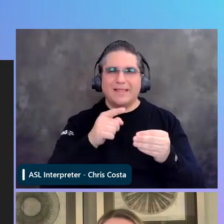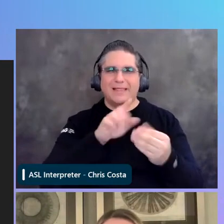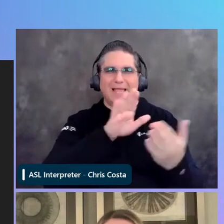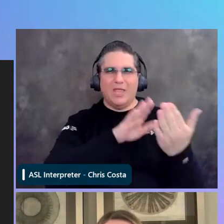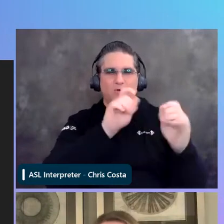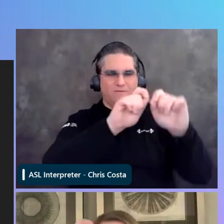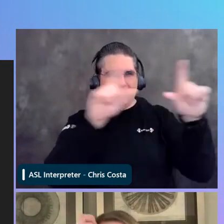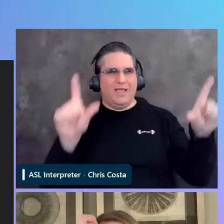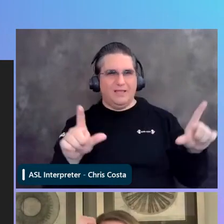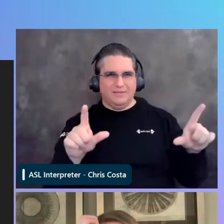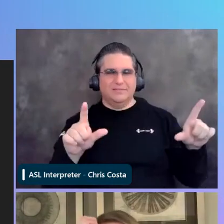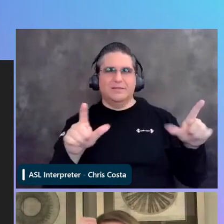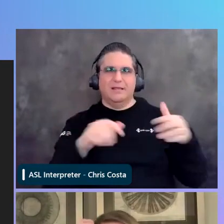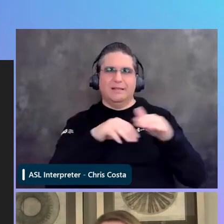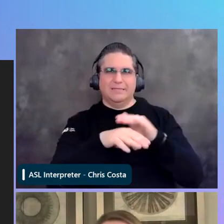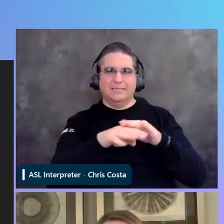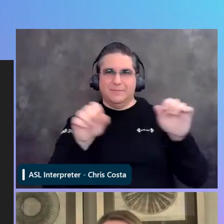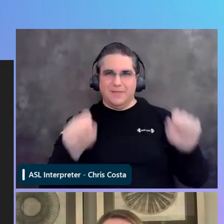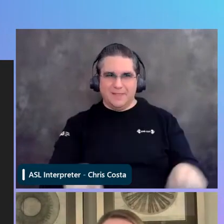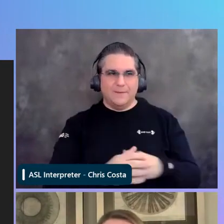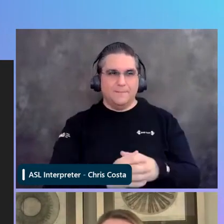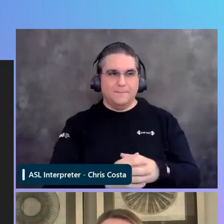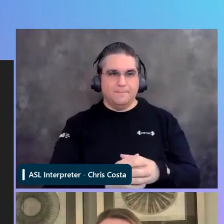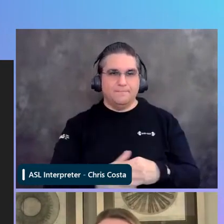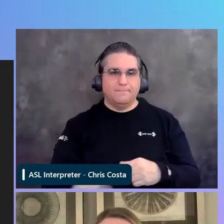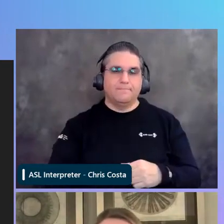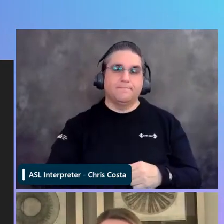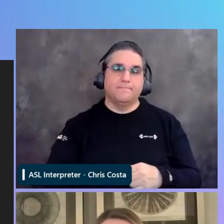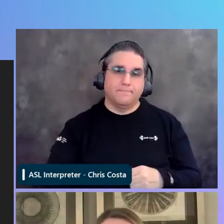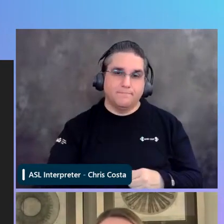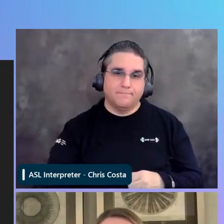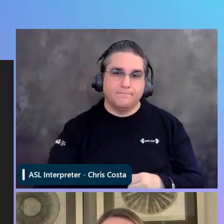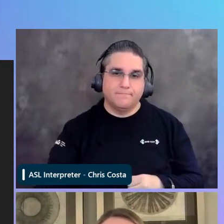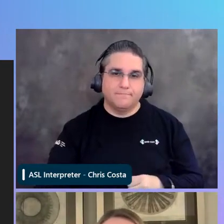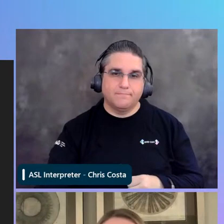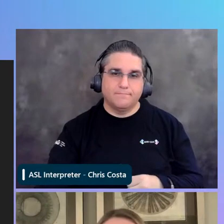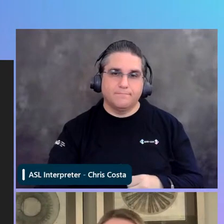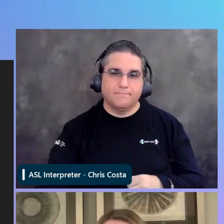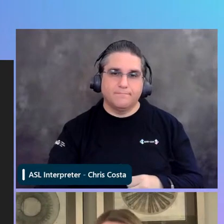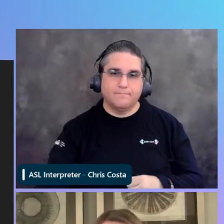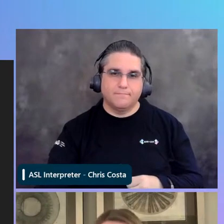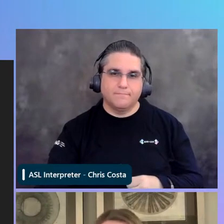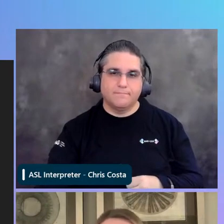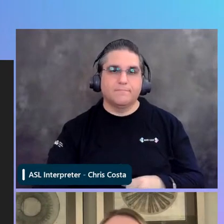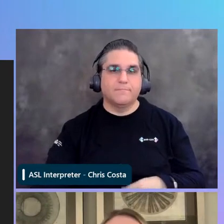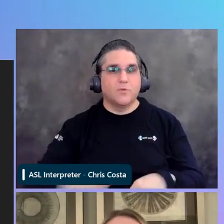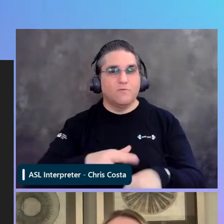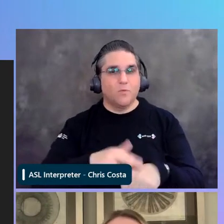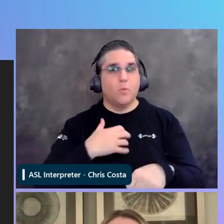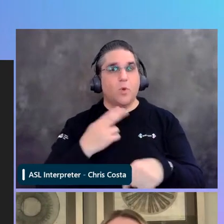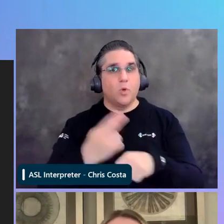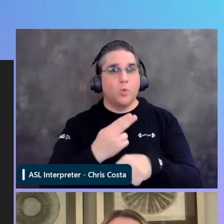because first and foremost, to empower people with lived experience, we need to make sure